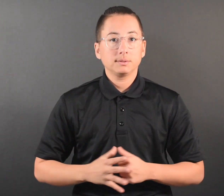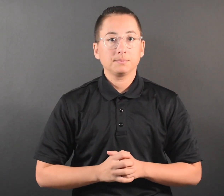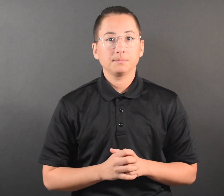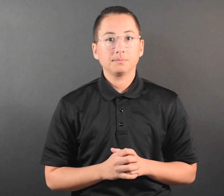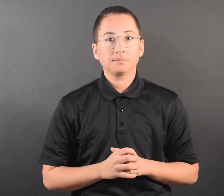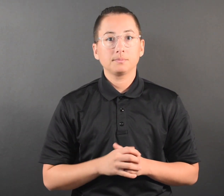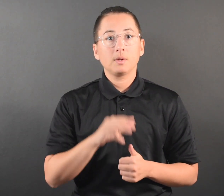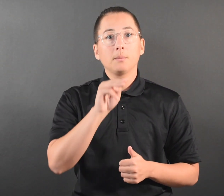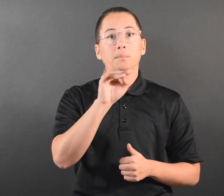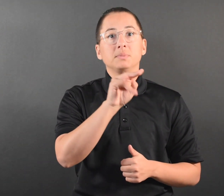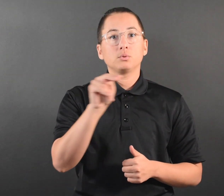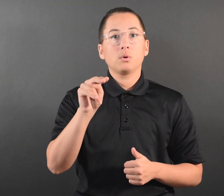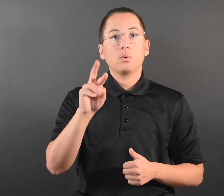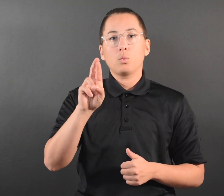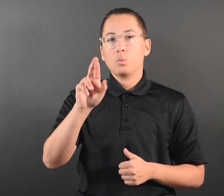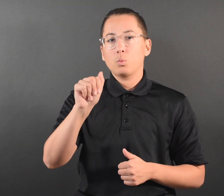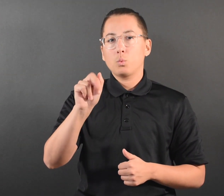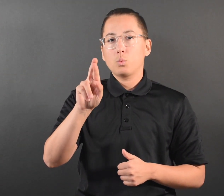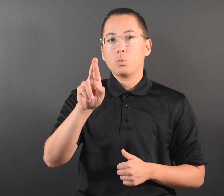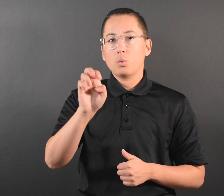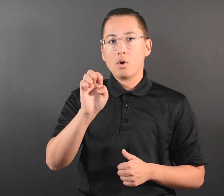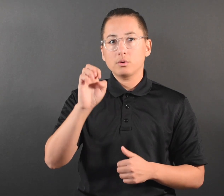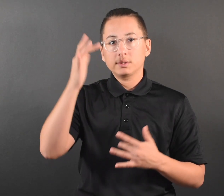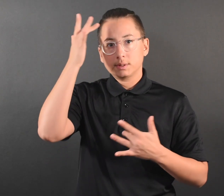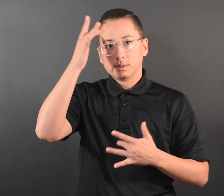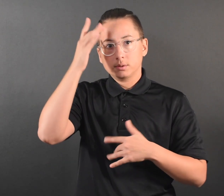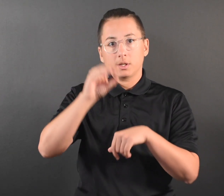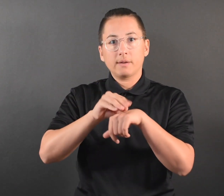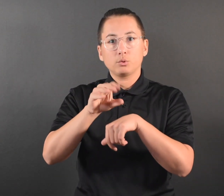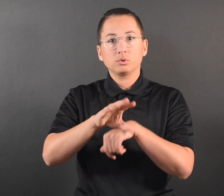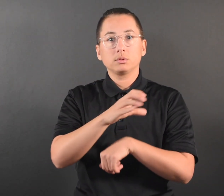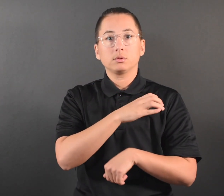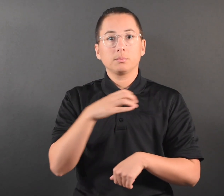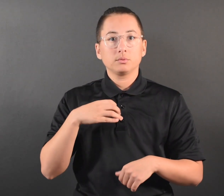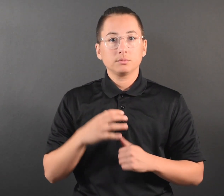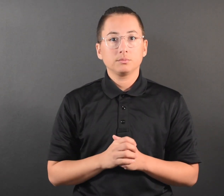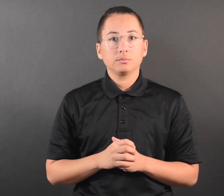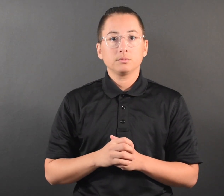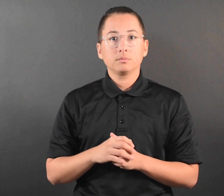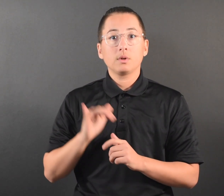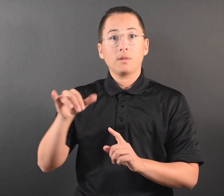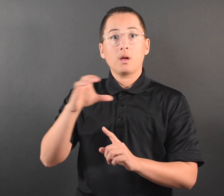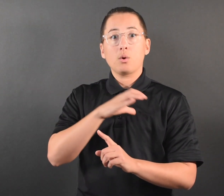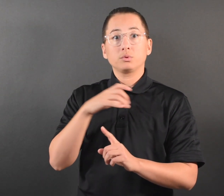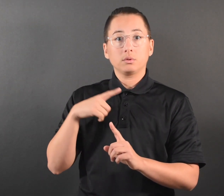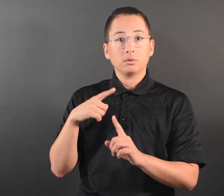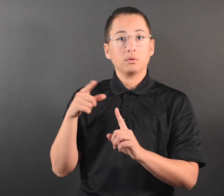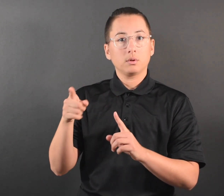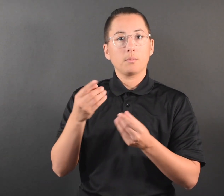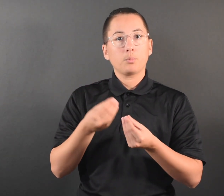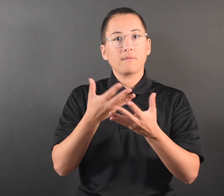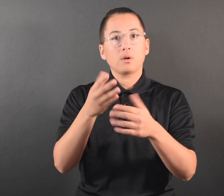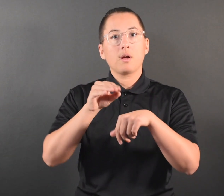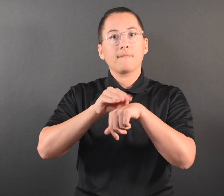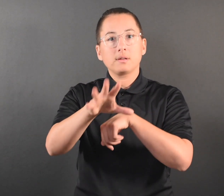Minnesota Rare Disease Advisory Council – The council provides advice on policies, access,